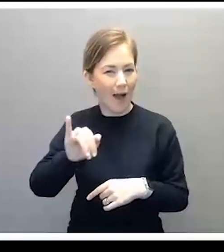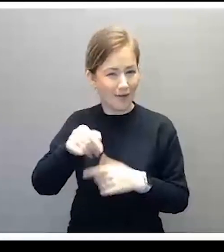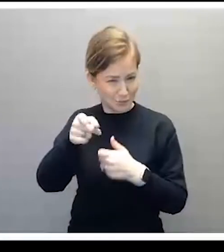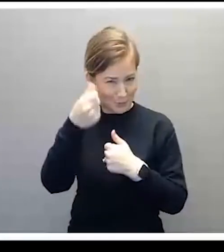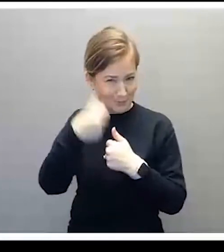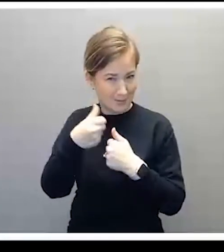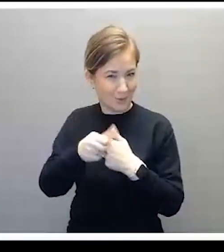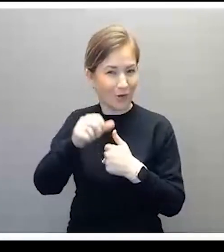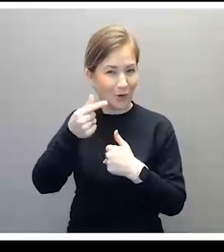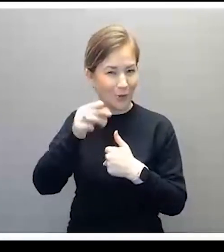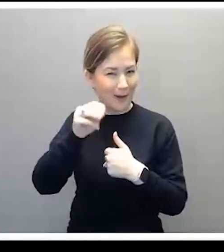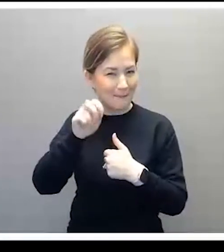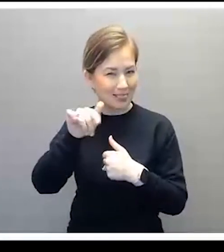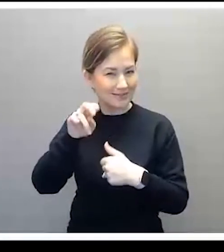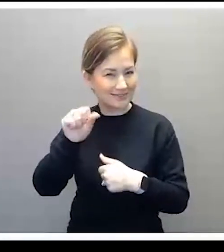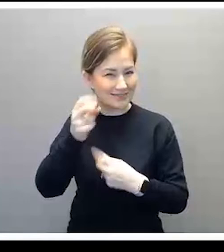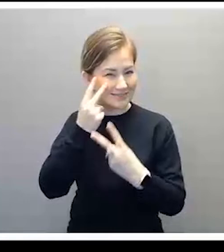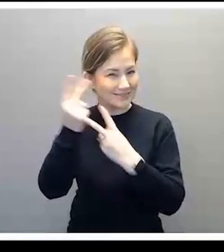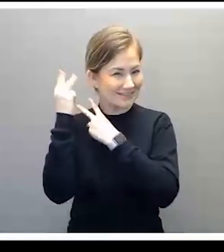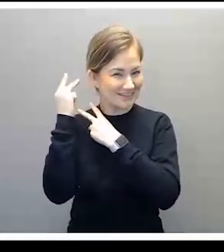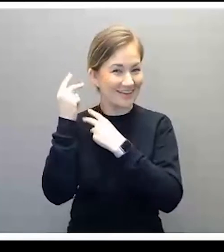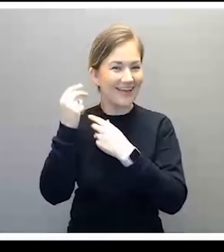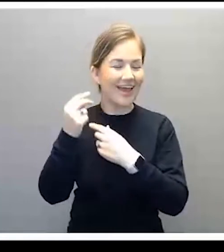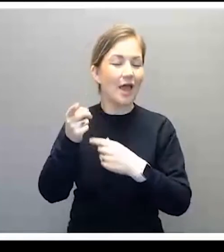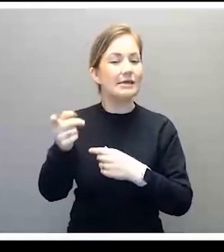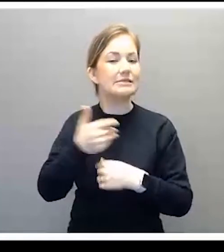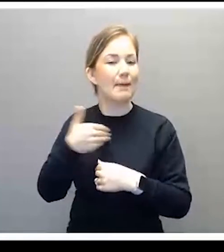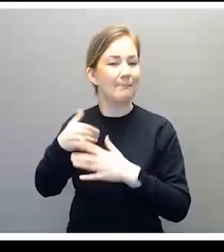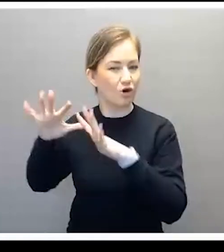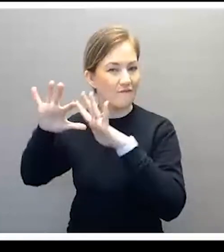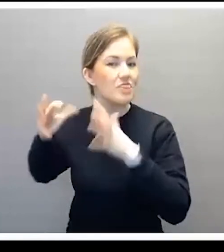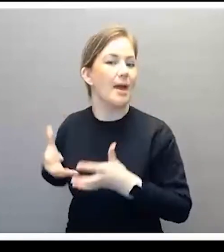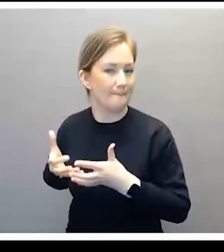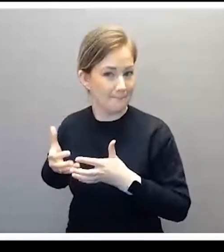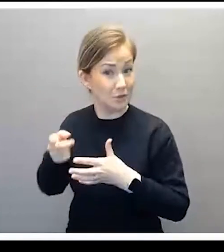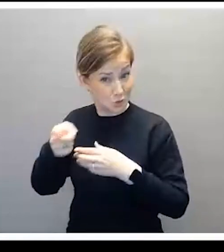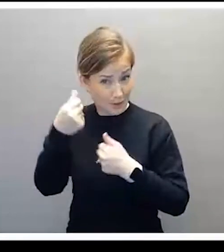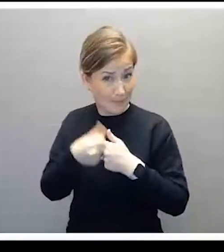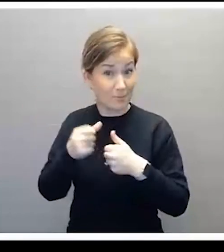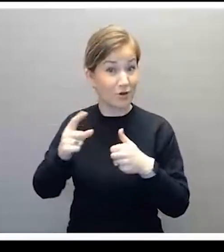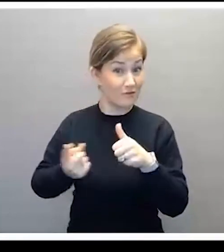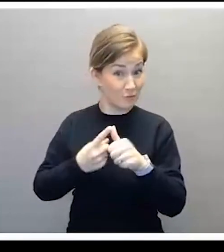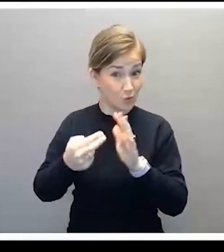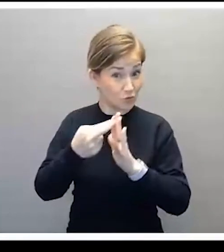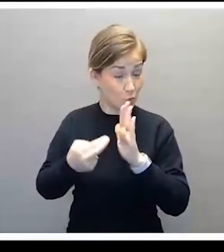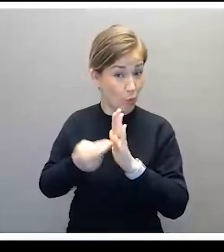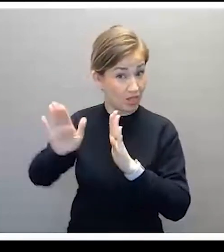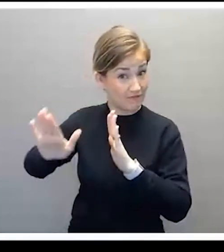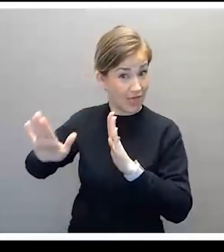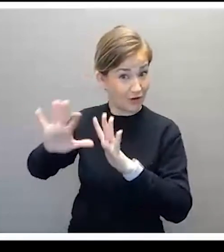If your memory goes back to The "Gremlins", he's a Mogwai. And do you remember kinda the first rule of the Mogwais?